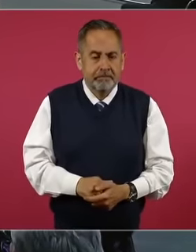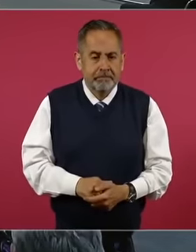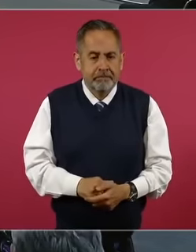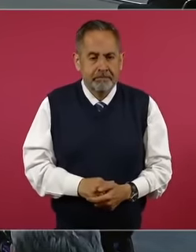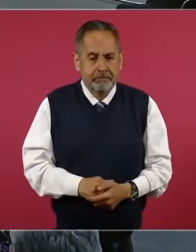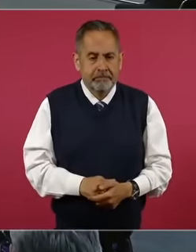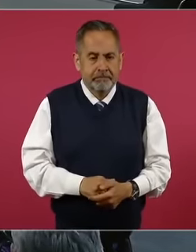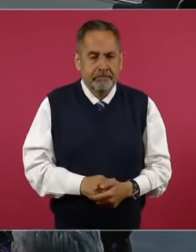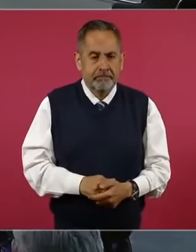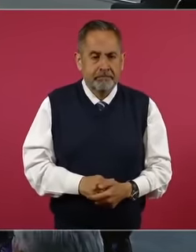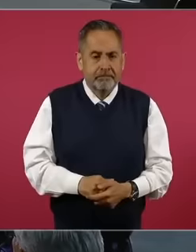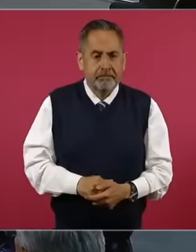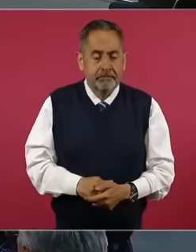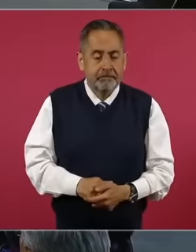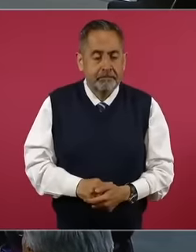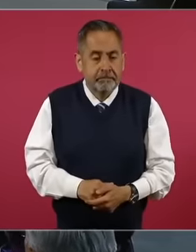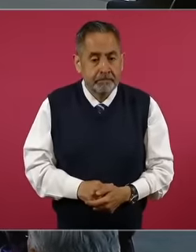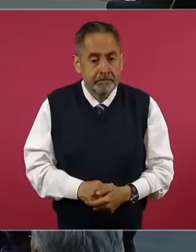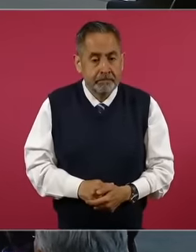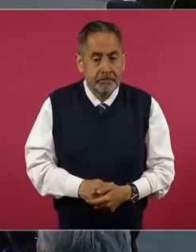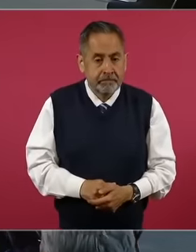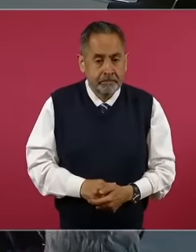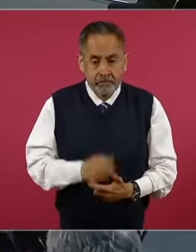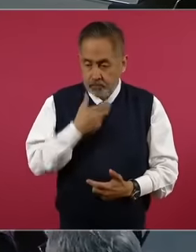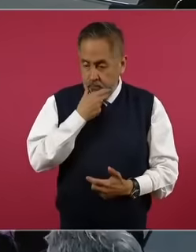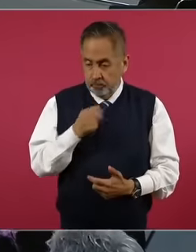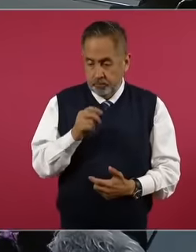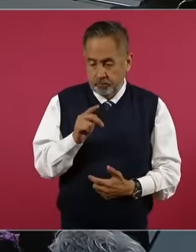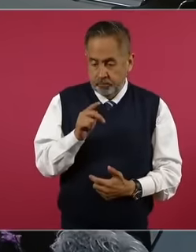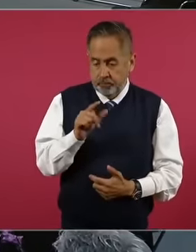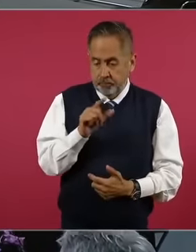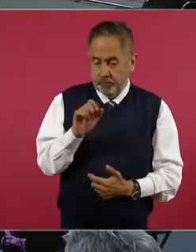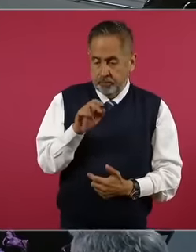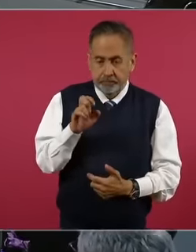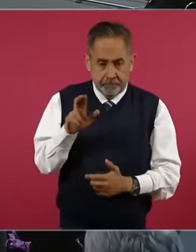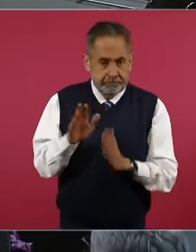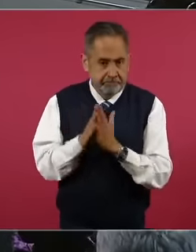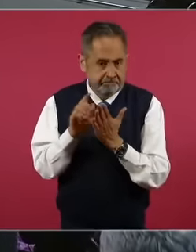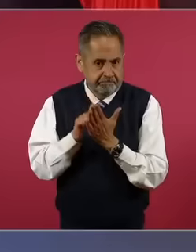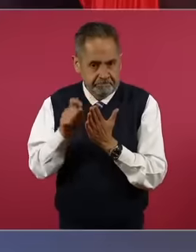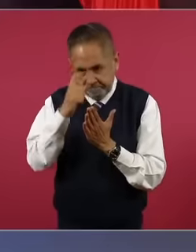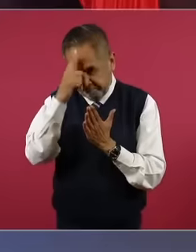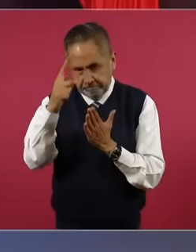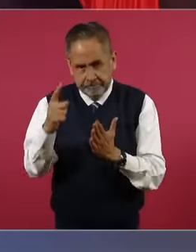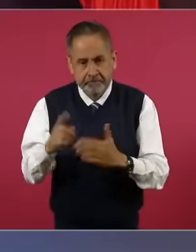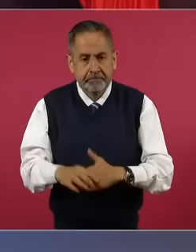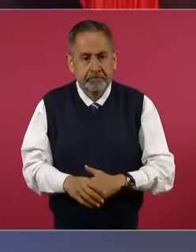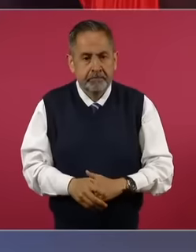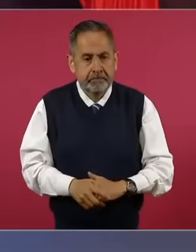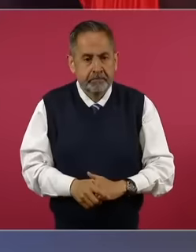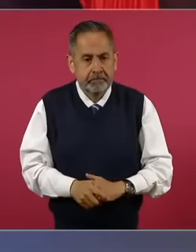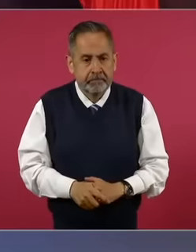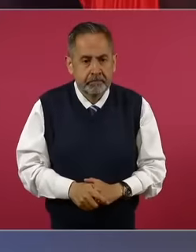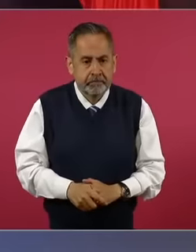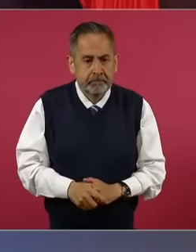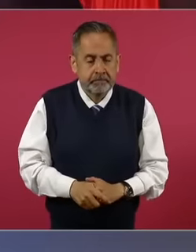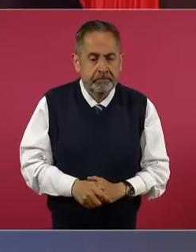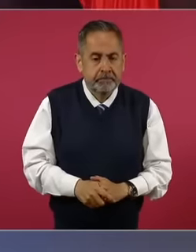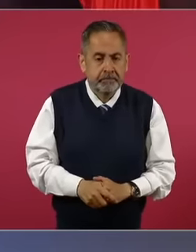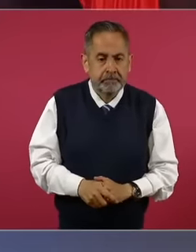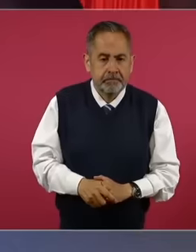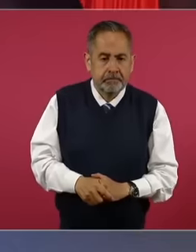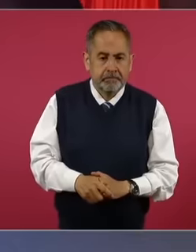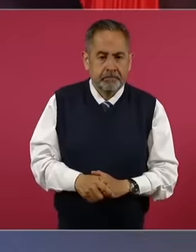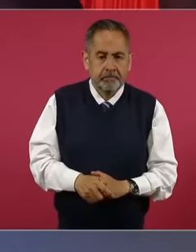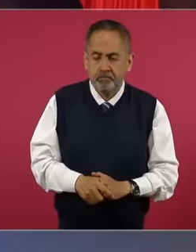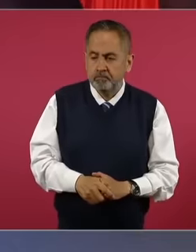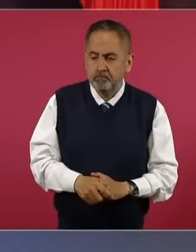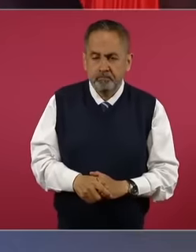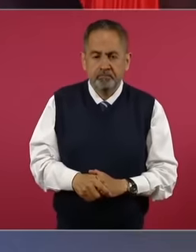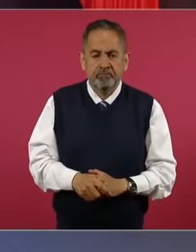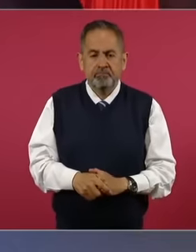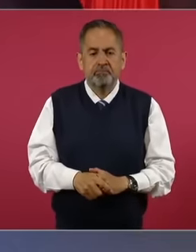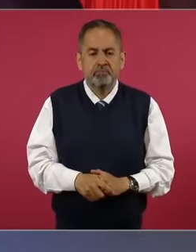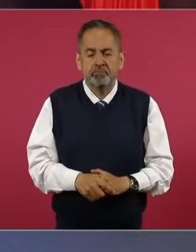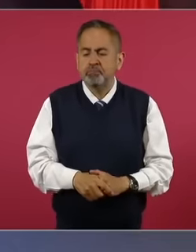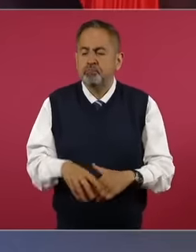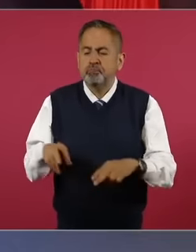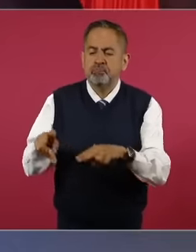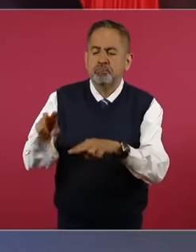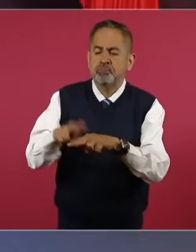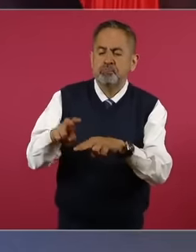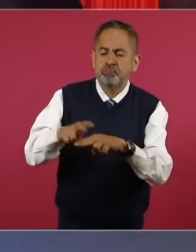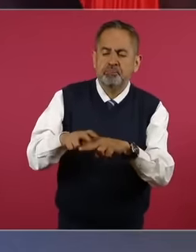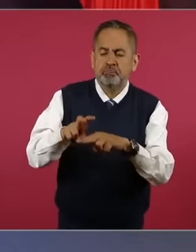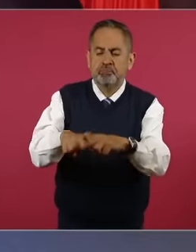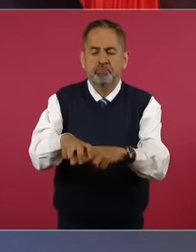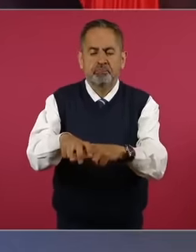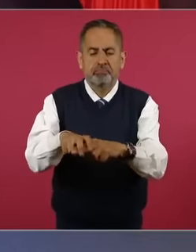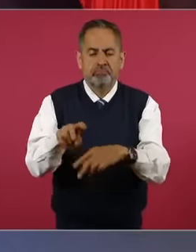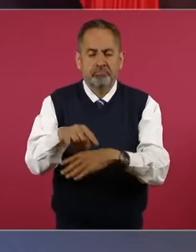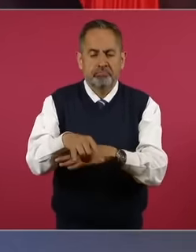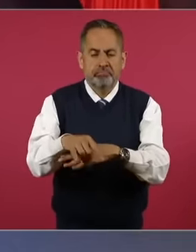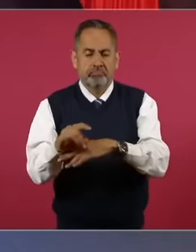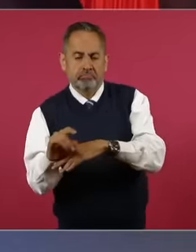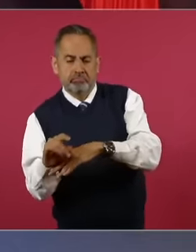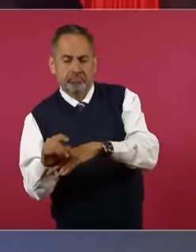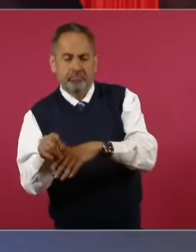Bolívar old cowhide chair on the wall reclining in a